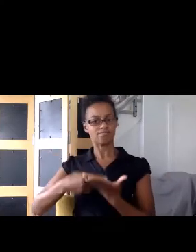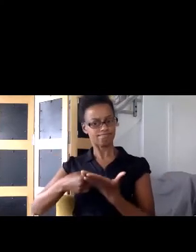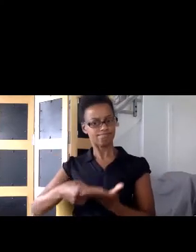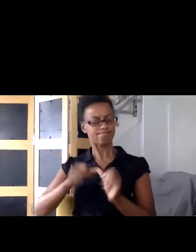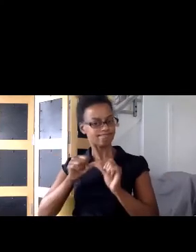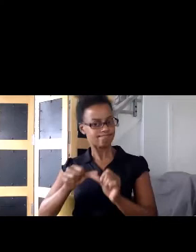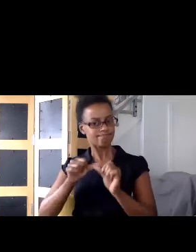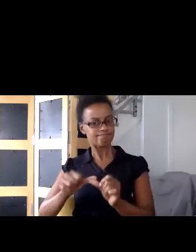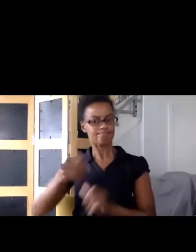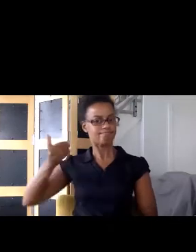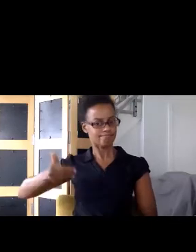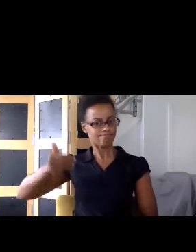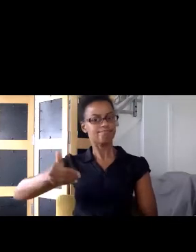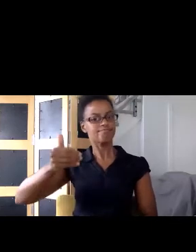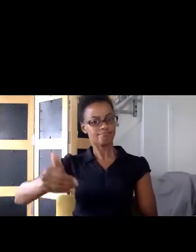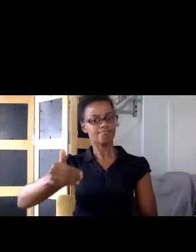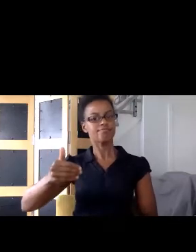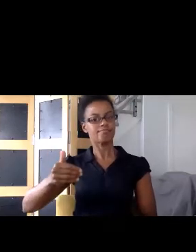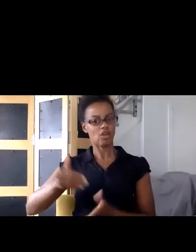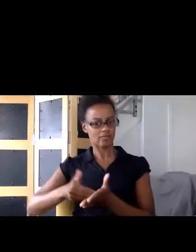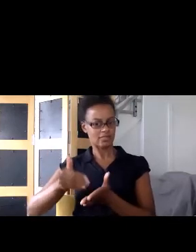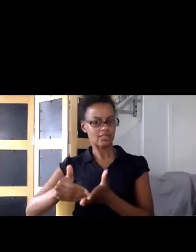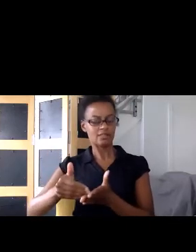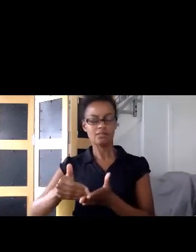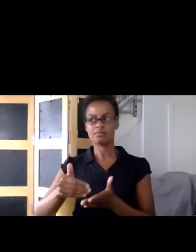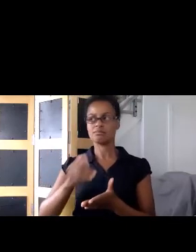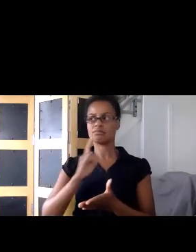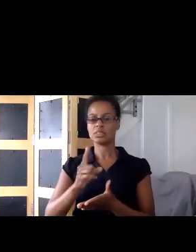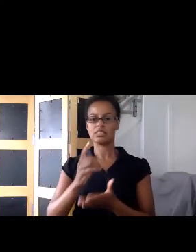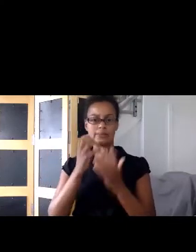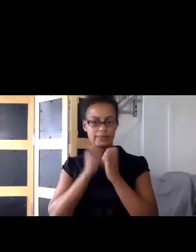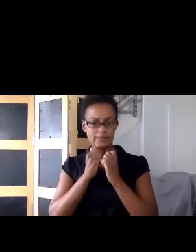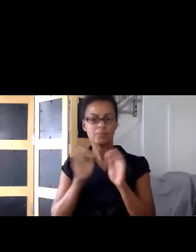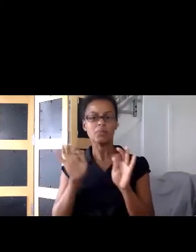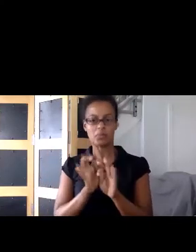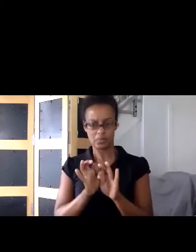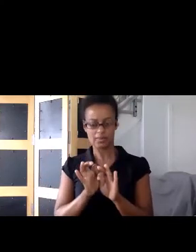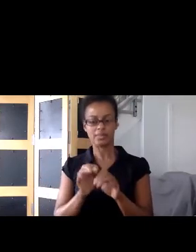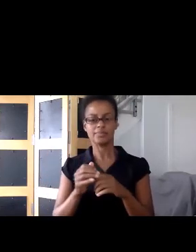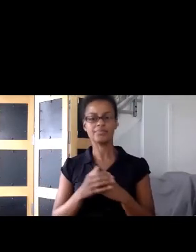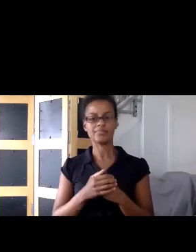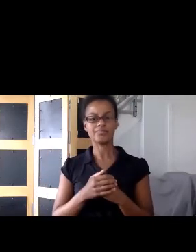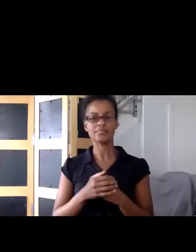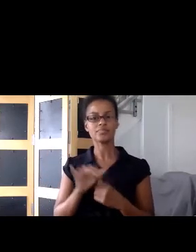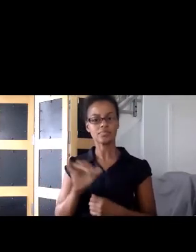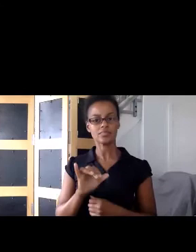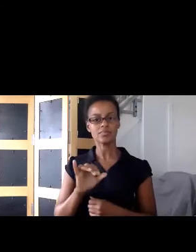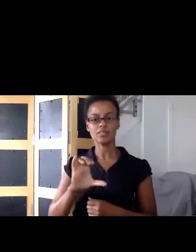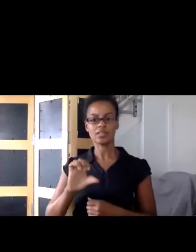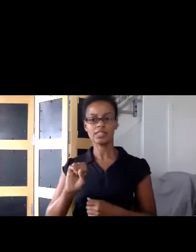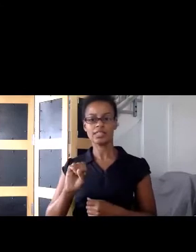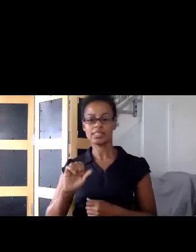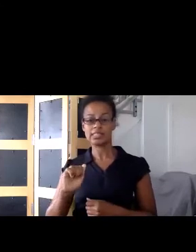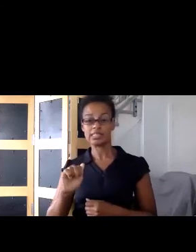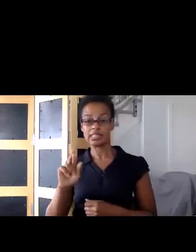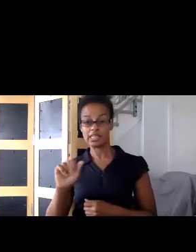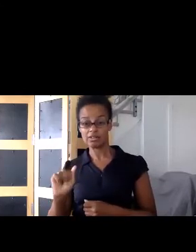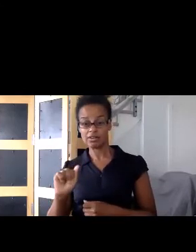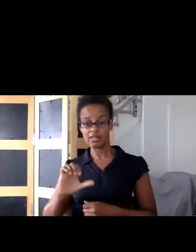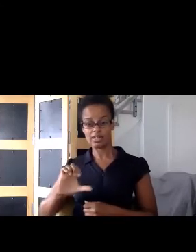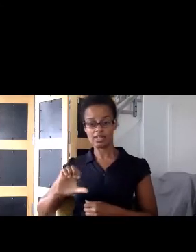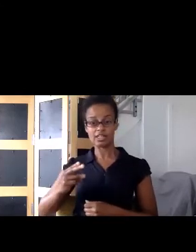basis. I think it's incredibly important. And Sara and Cherie as well. They, those grounding